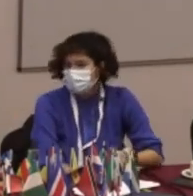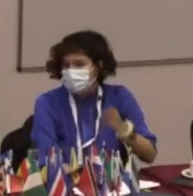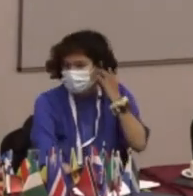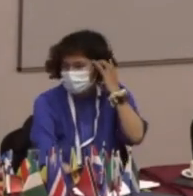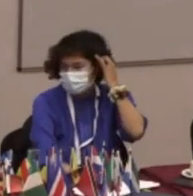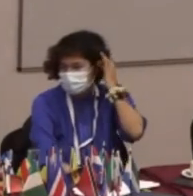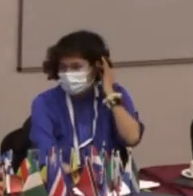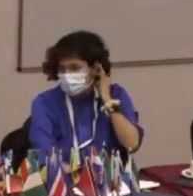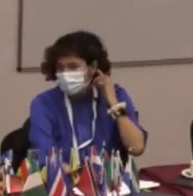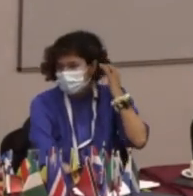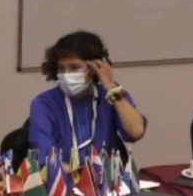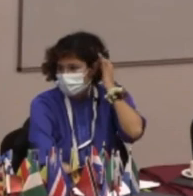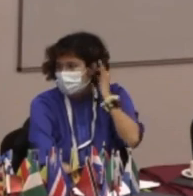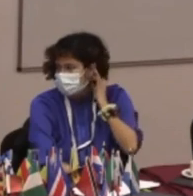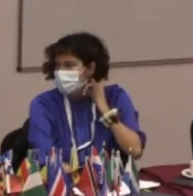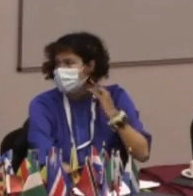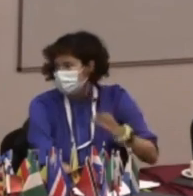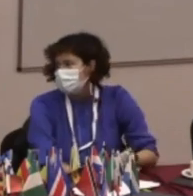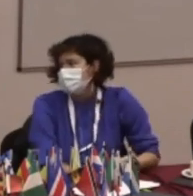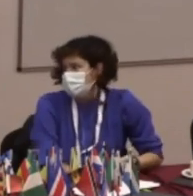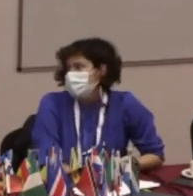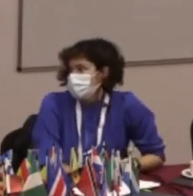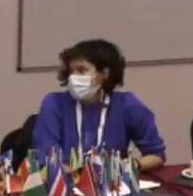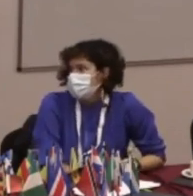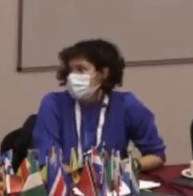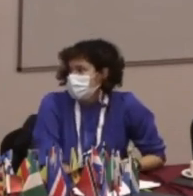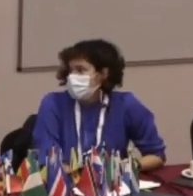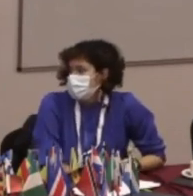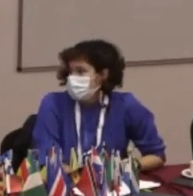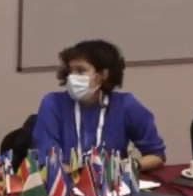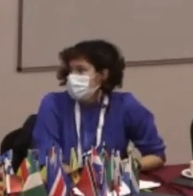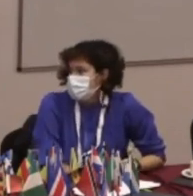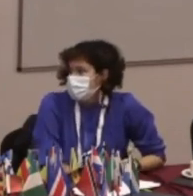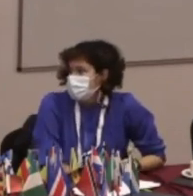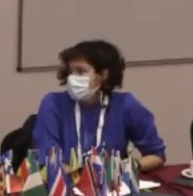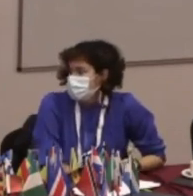fame and success can experience these kinds of barriers, then what ‑‑ how many more